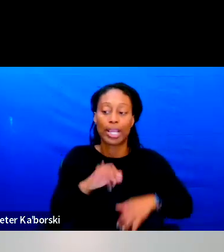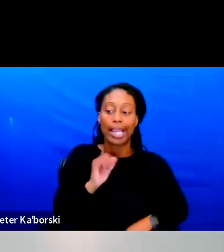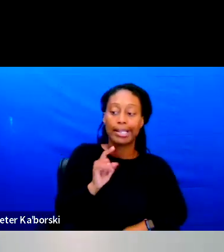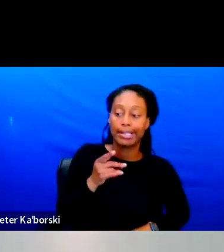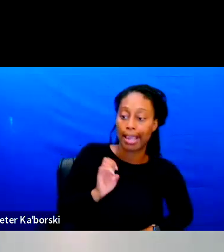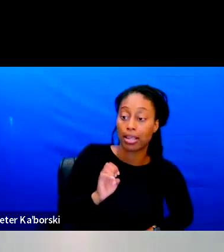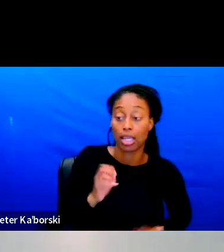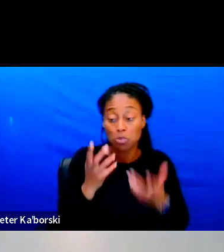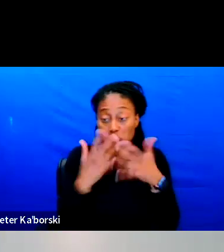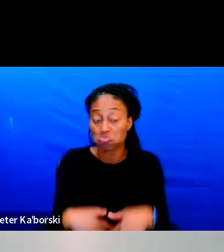Kyle Kleist: Gem.